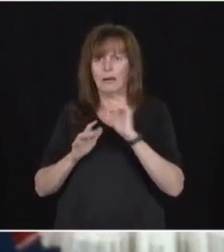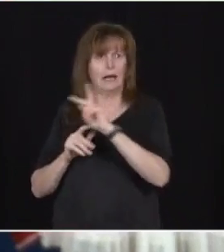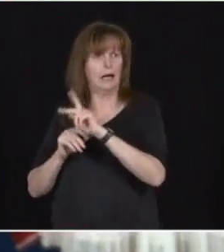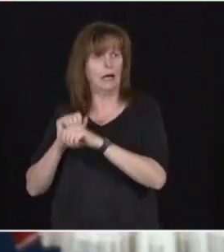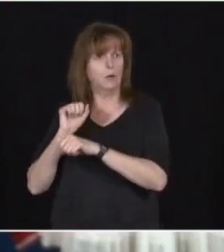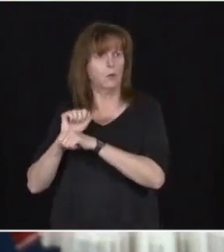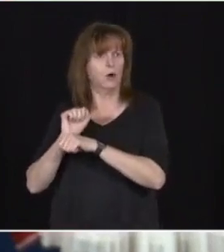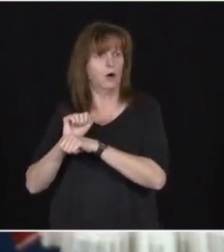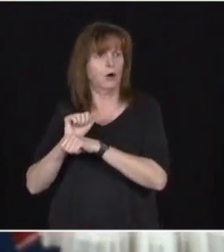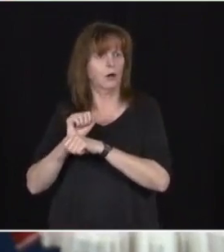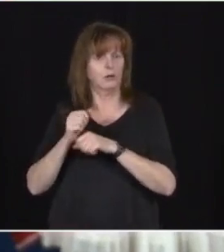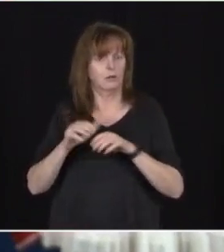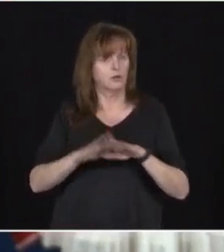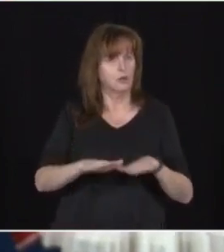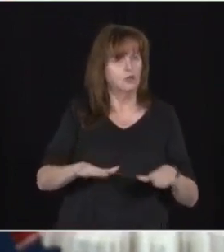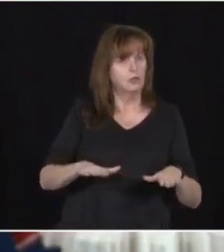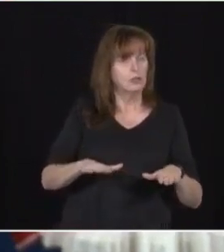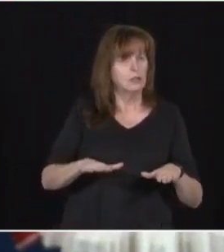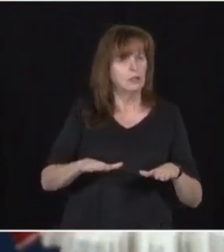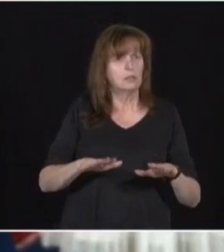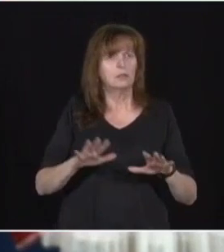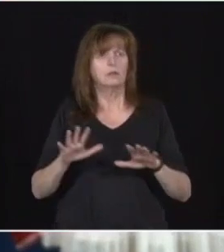, I think